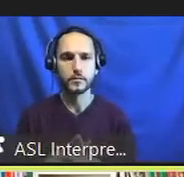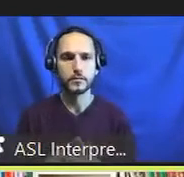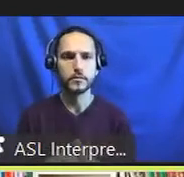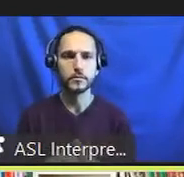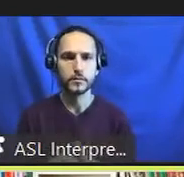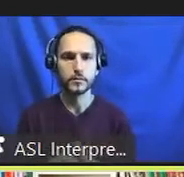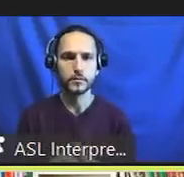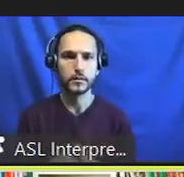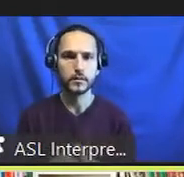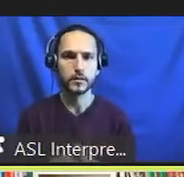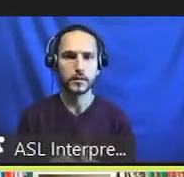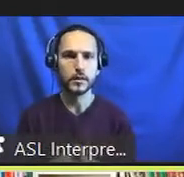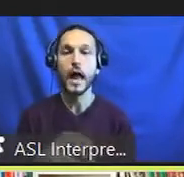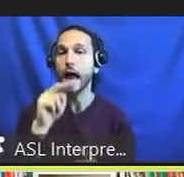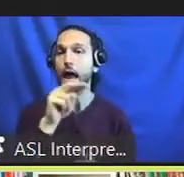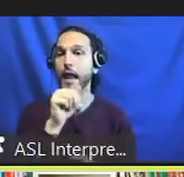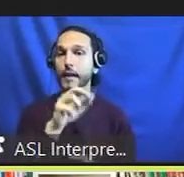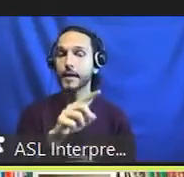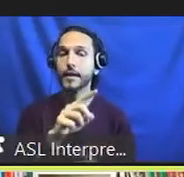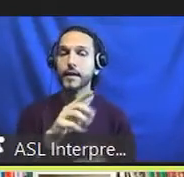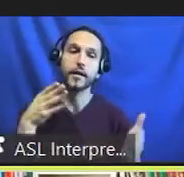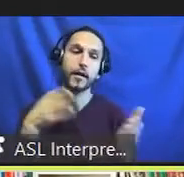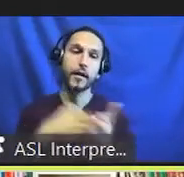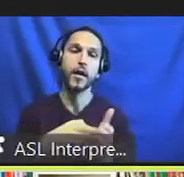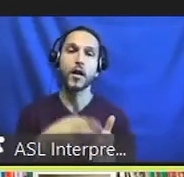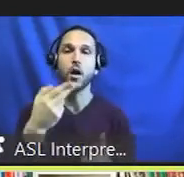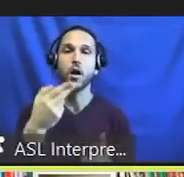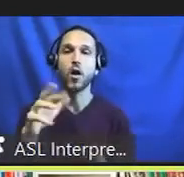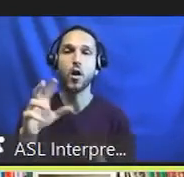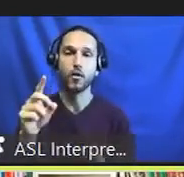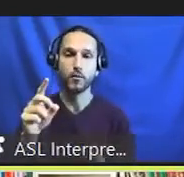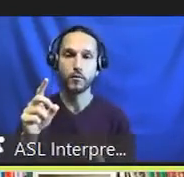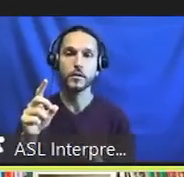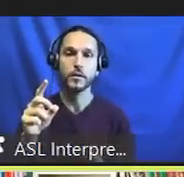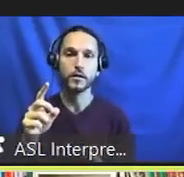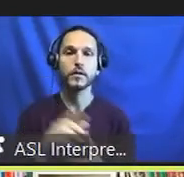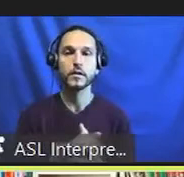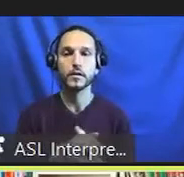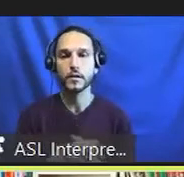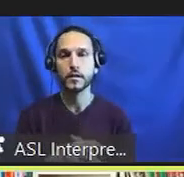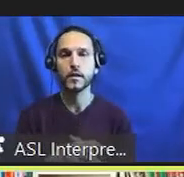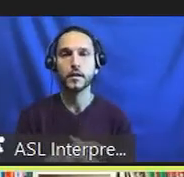So although the NAD versus Harvard settlement and the other settlement, they can't